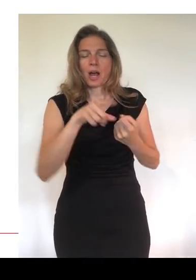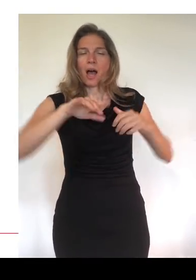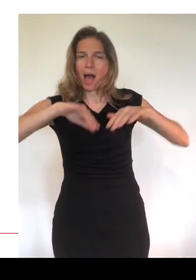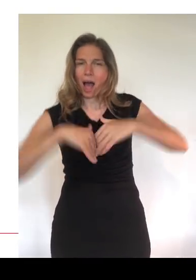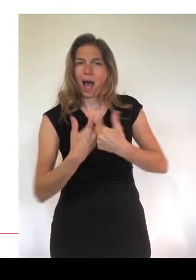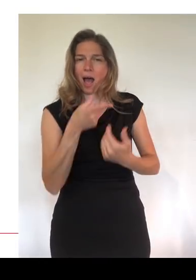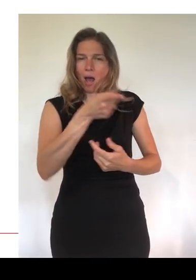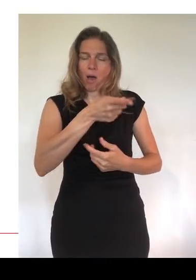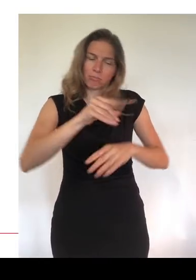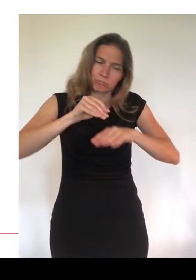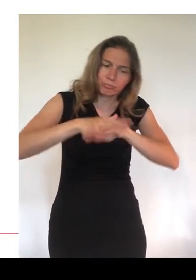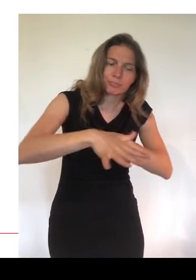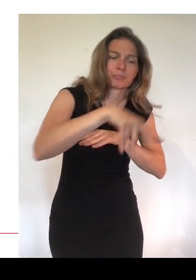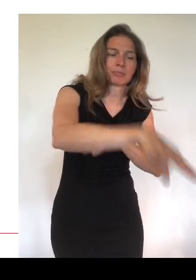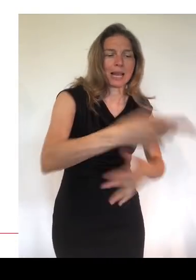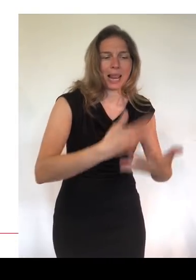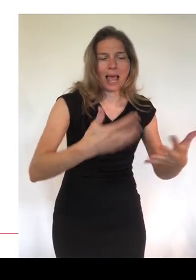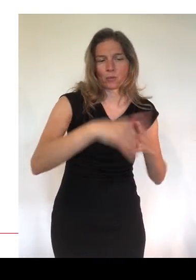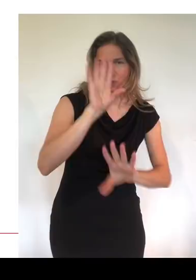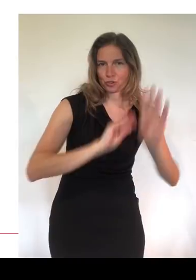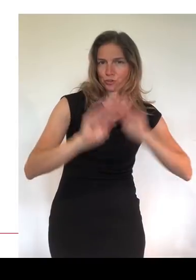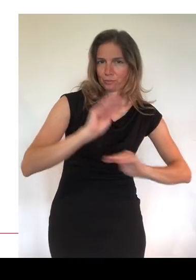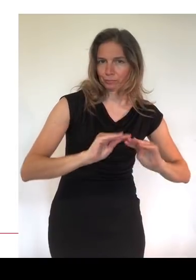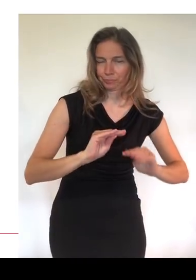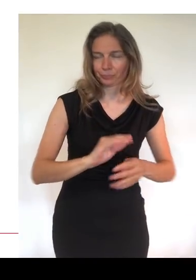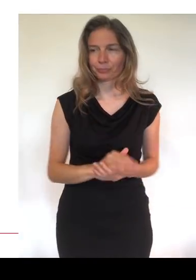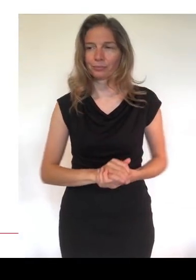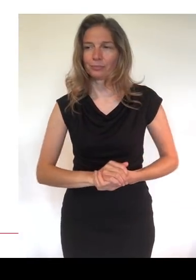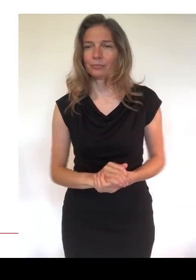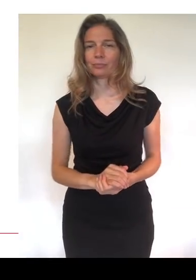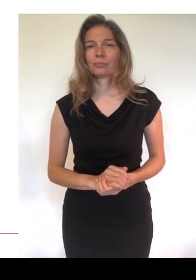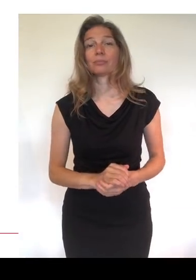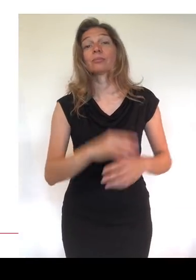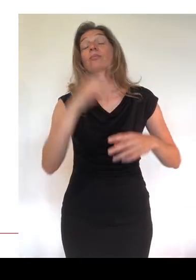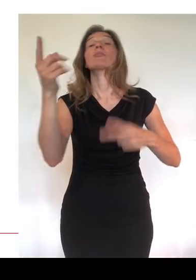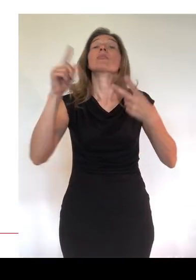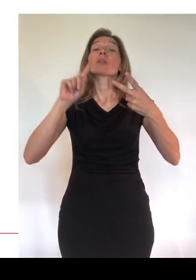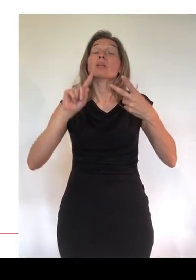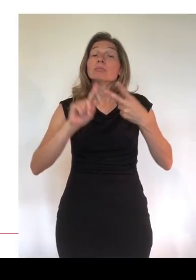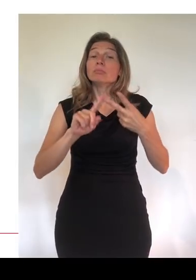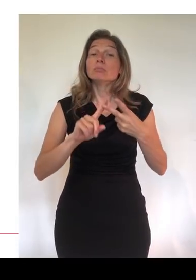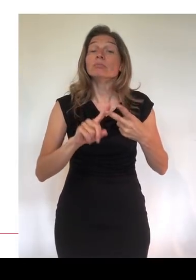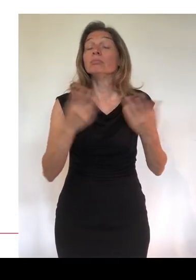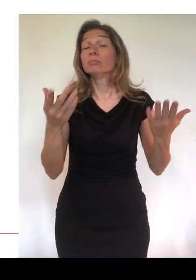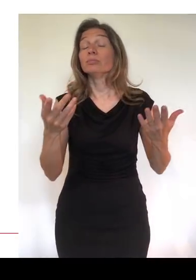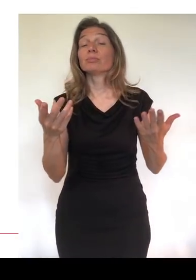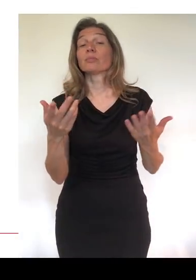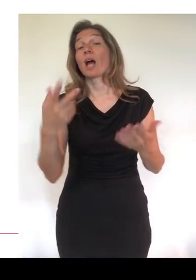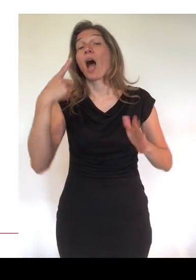the third point is to identify additional areas of intervention so this can be on a child